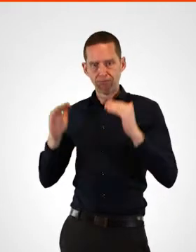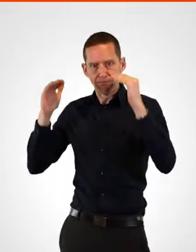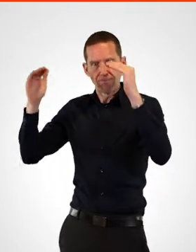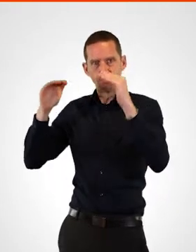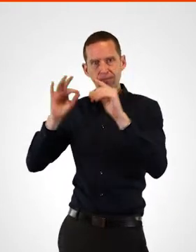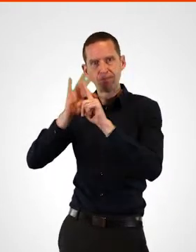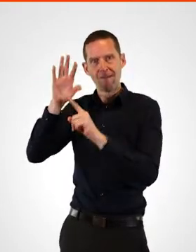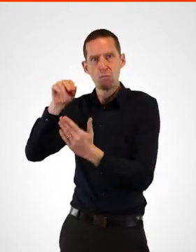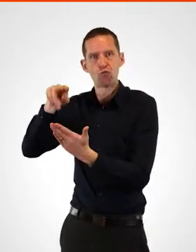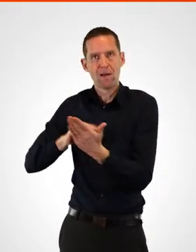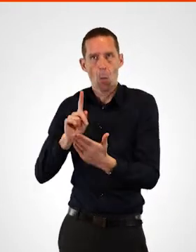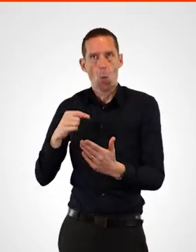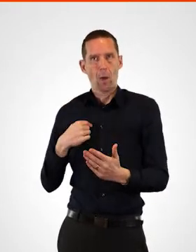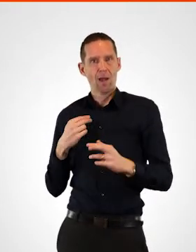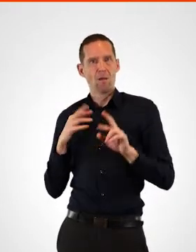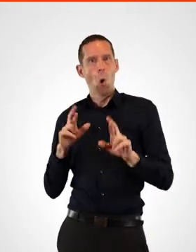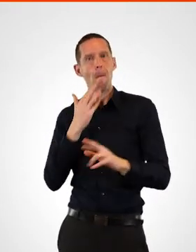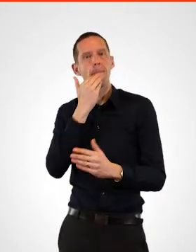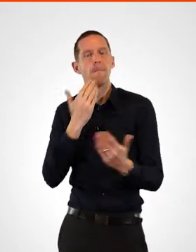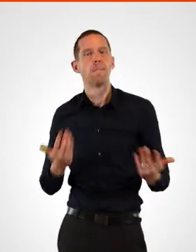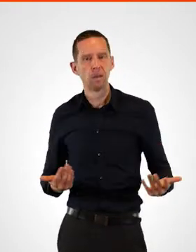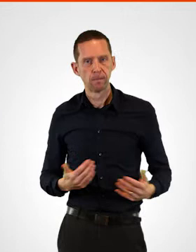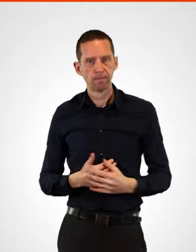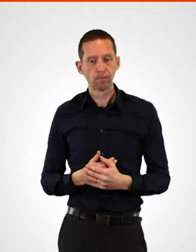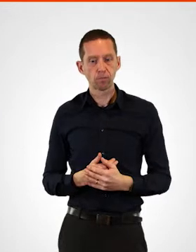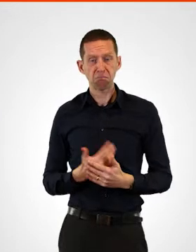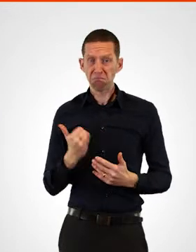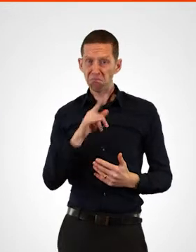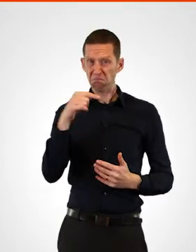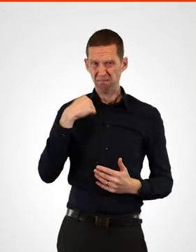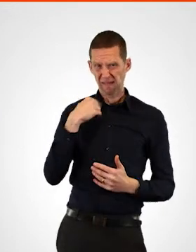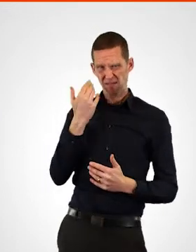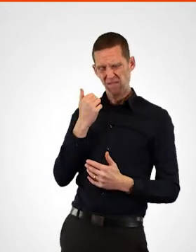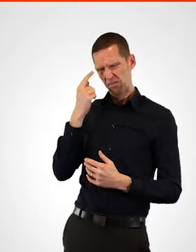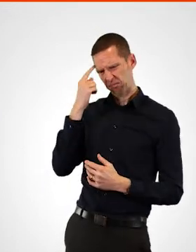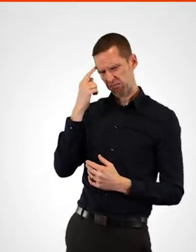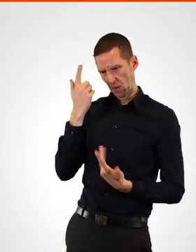So we can then ask the question well, can we understand maybe what's going on here